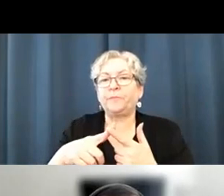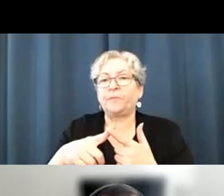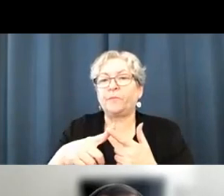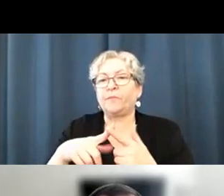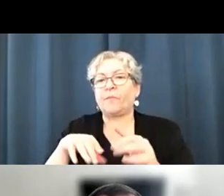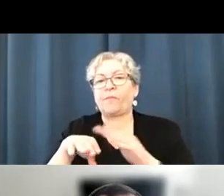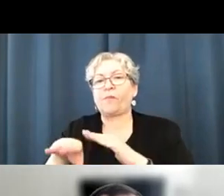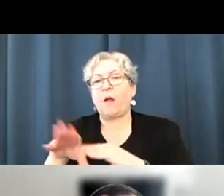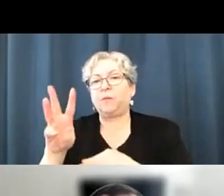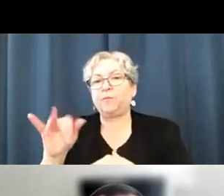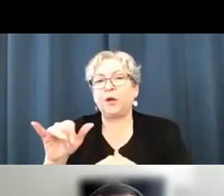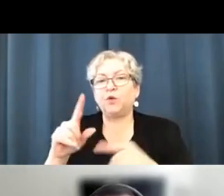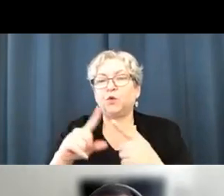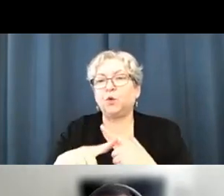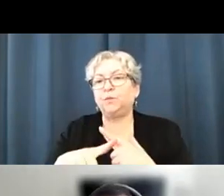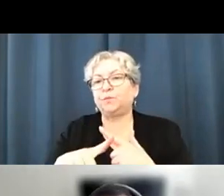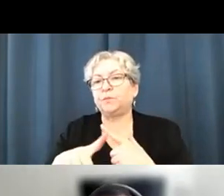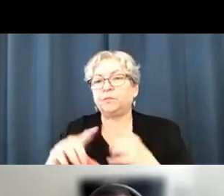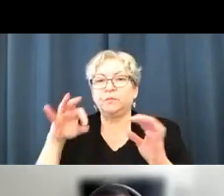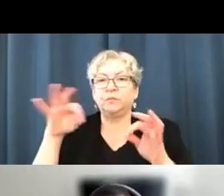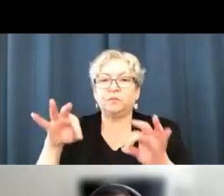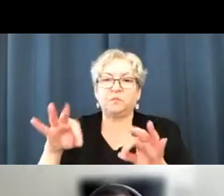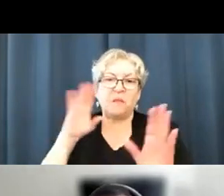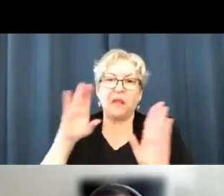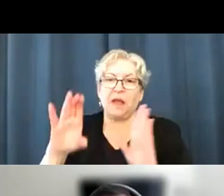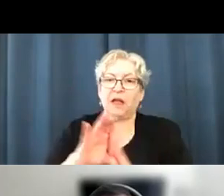of like you're describing an image in a way